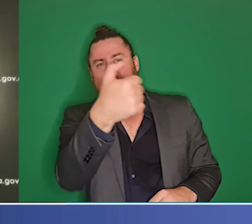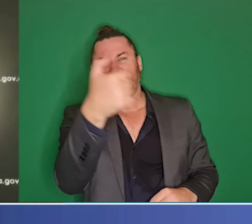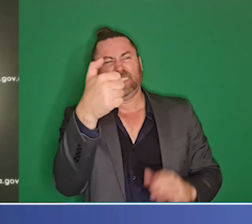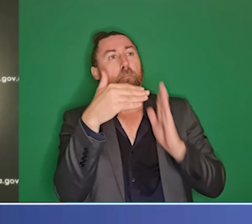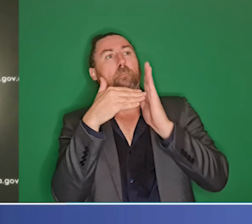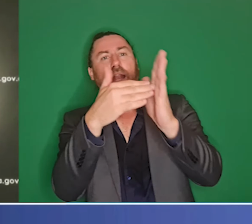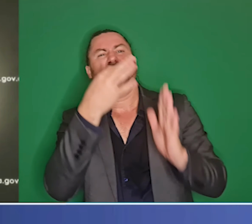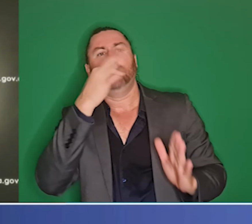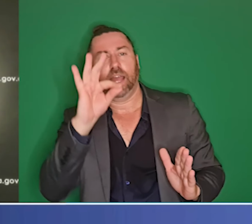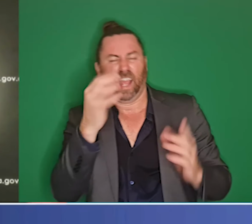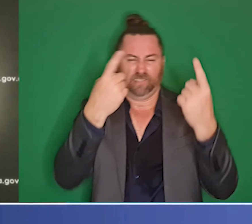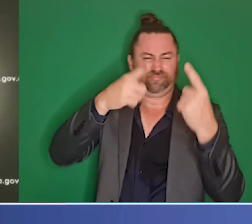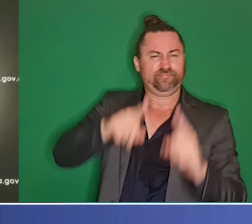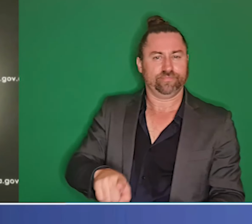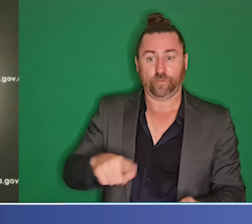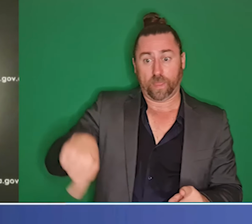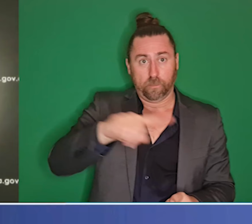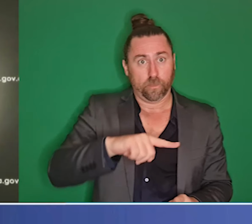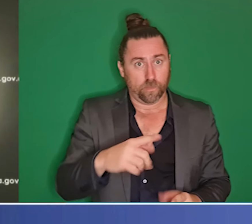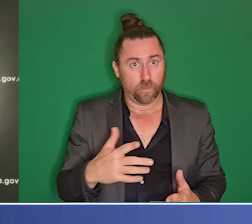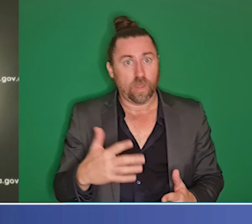And so, you had free tests in health care.